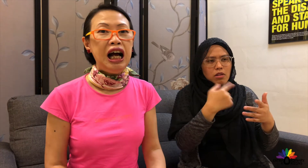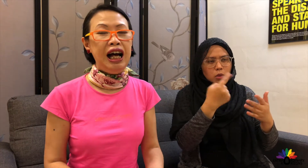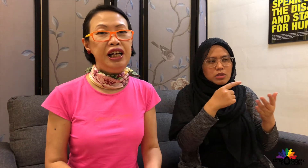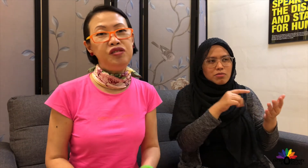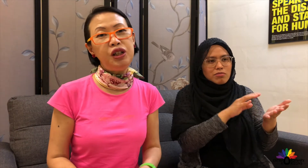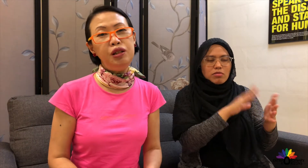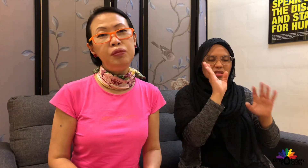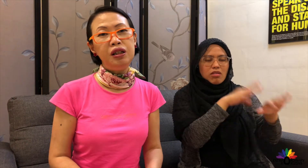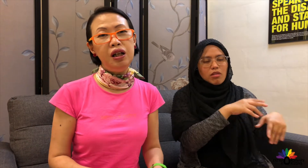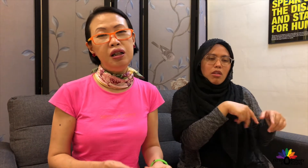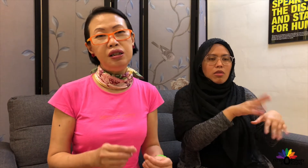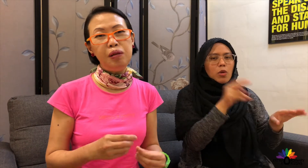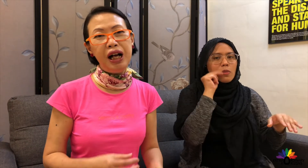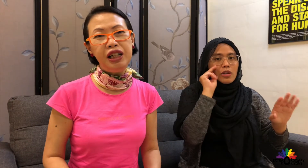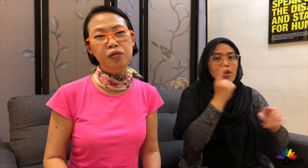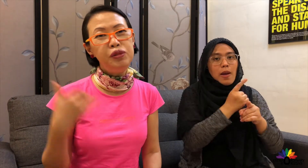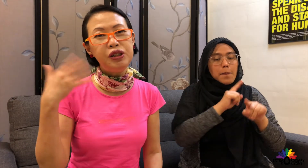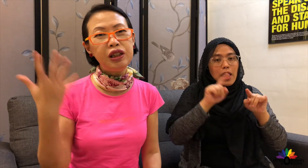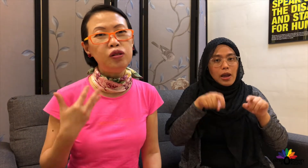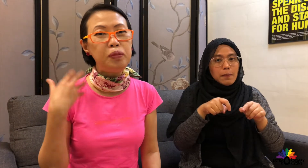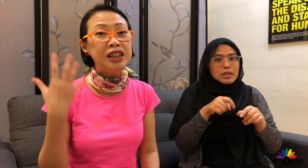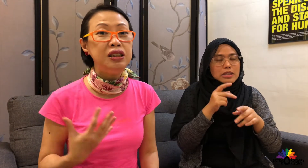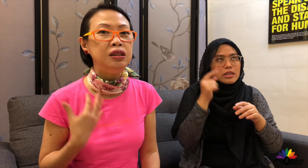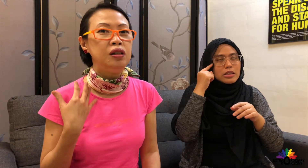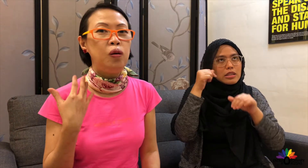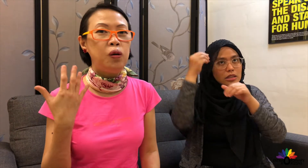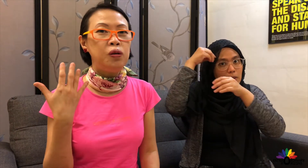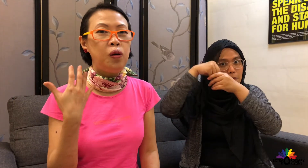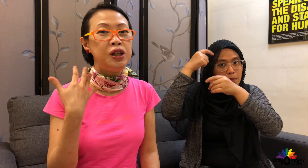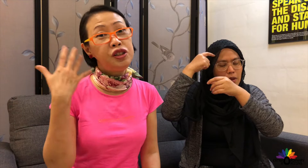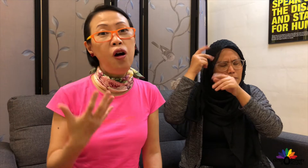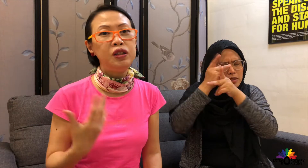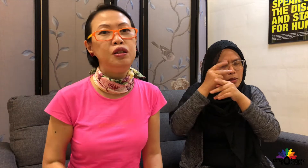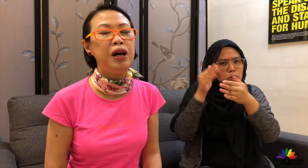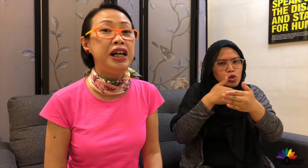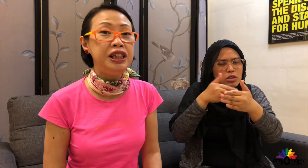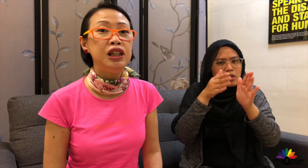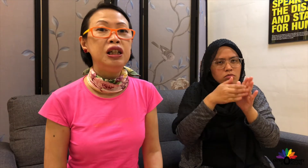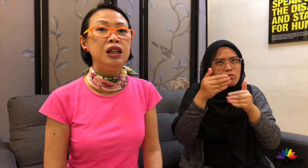I have to keep some kind of musical pattern or a song in my head